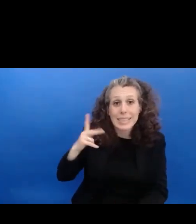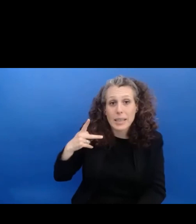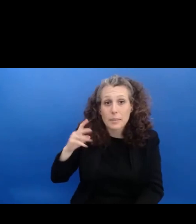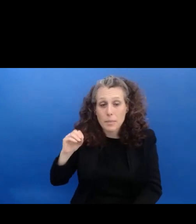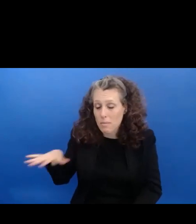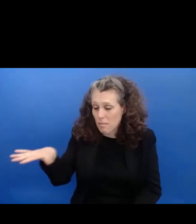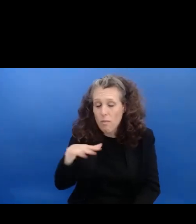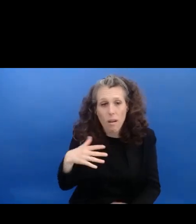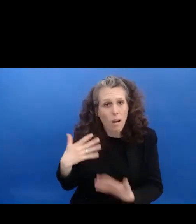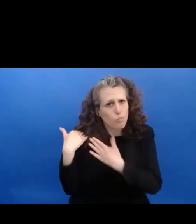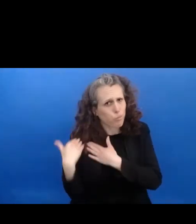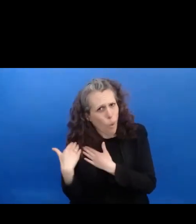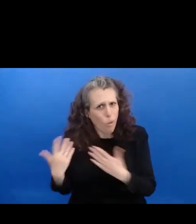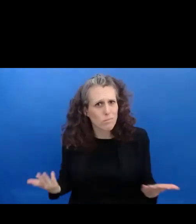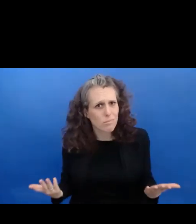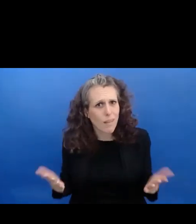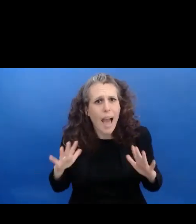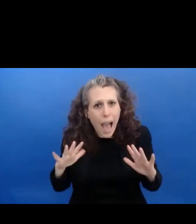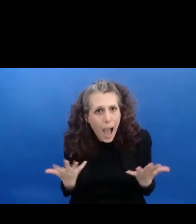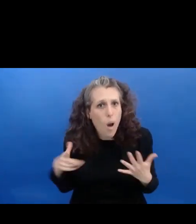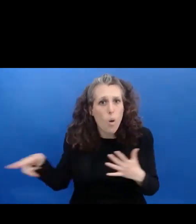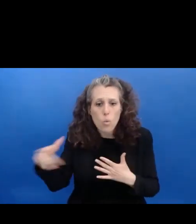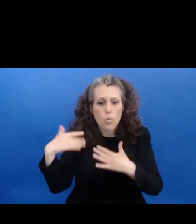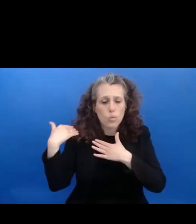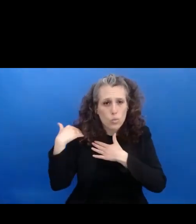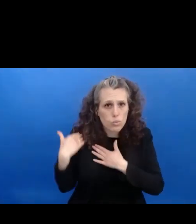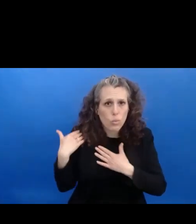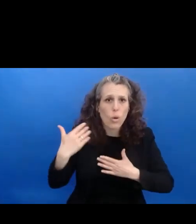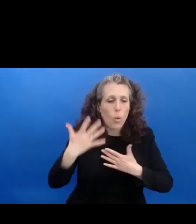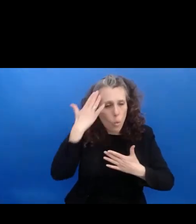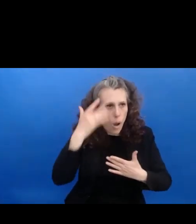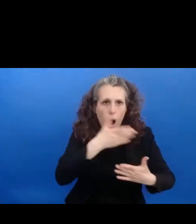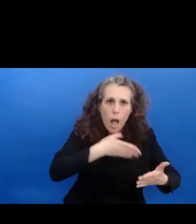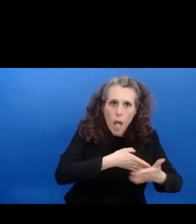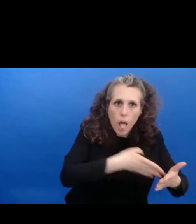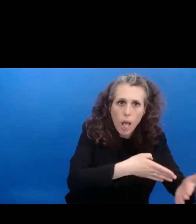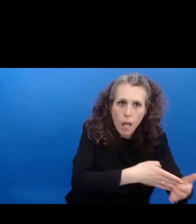this role that they have to play they are they have some limitations for example the expertise